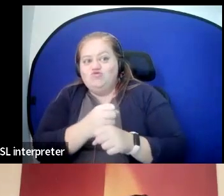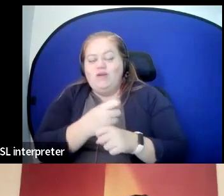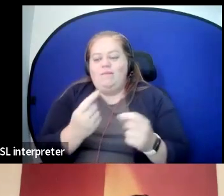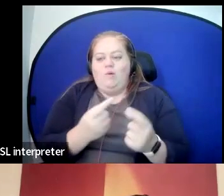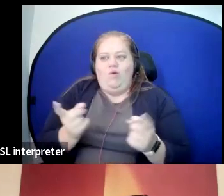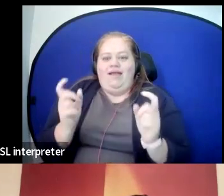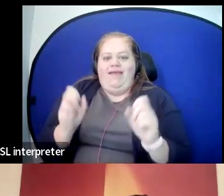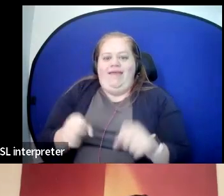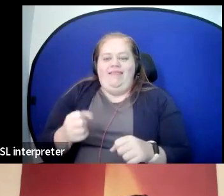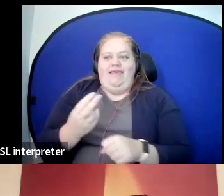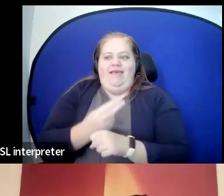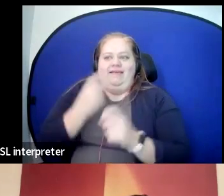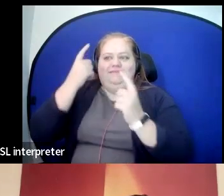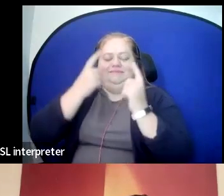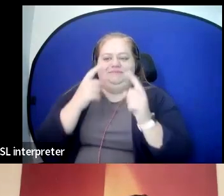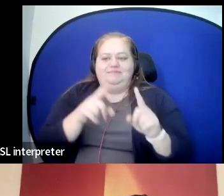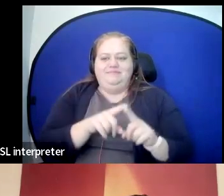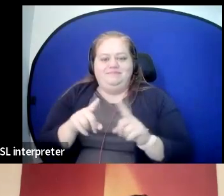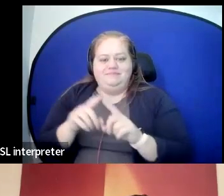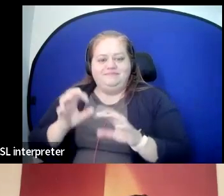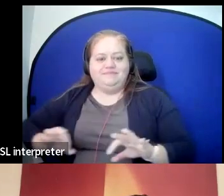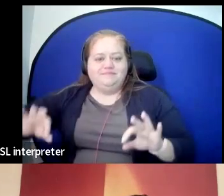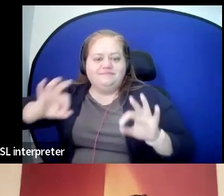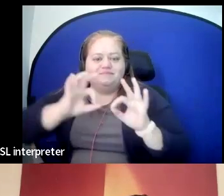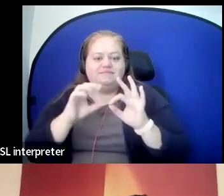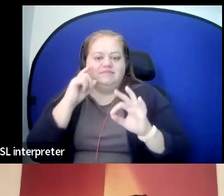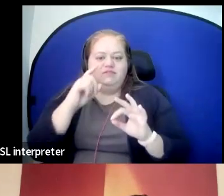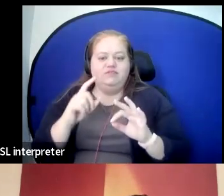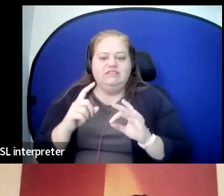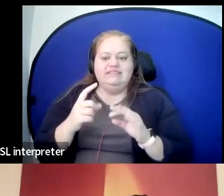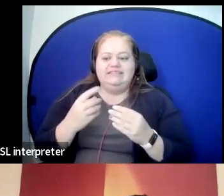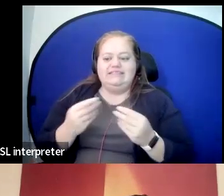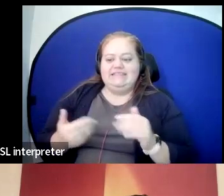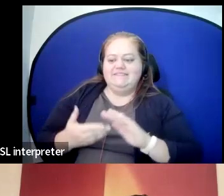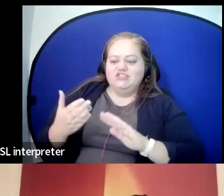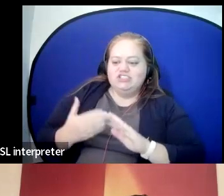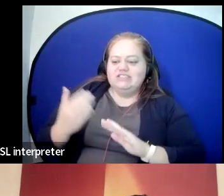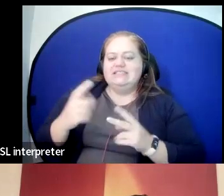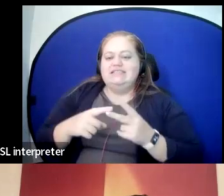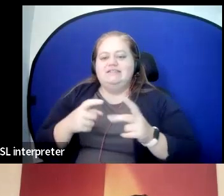you even consider as important in terms of efficiency or control over the prompts